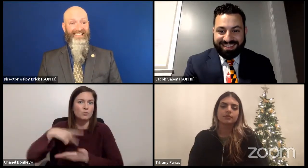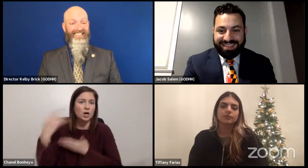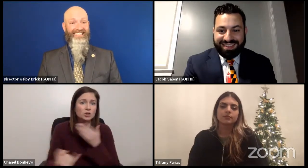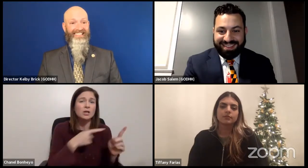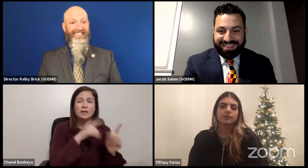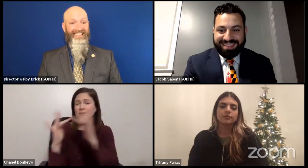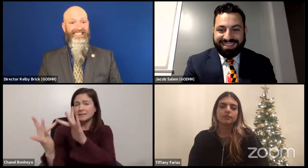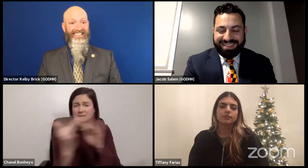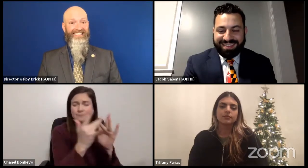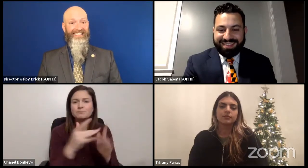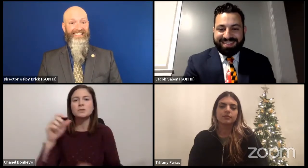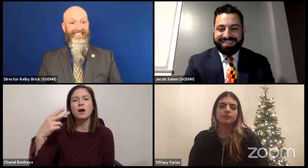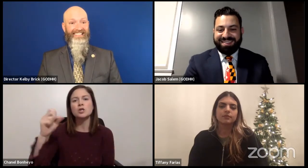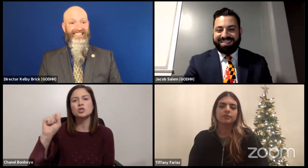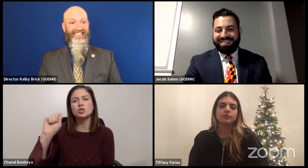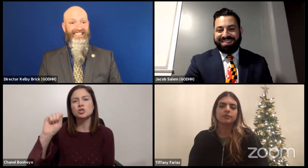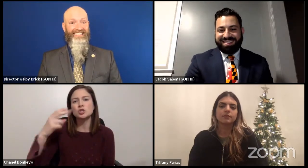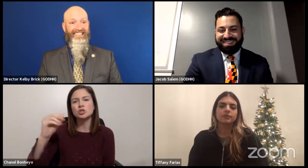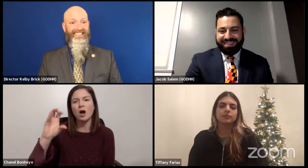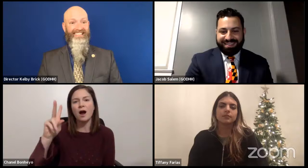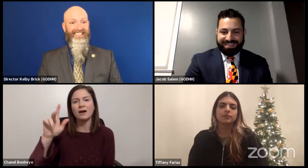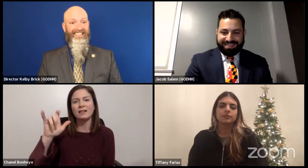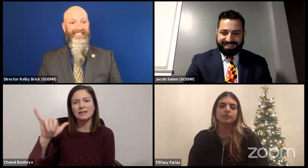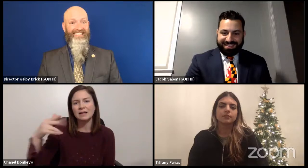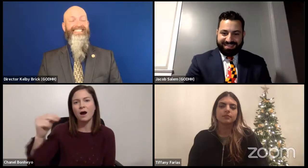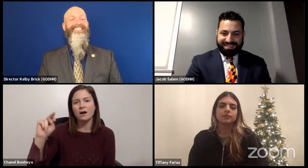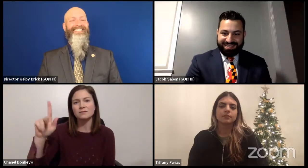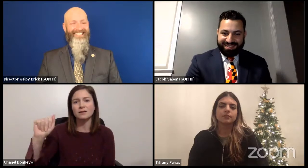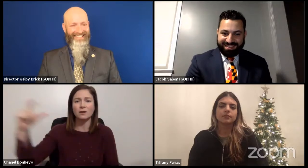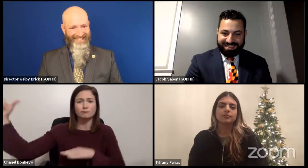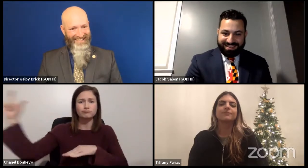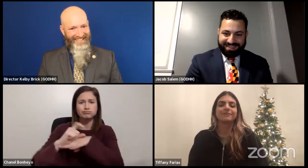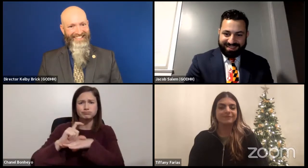that could help us with some grant funding. They did reach out and it ended up that Shockley